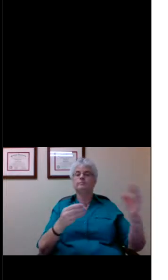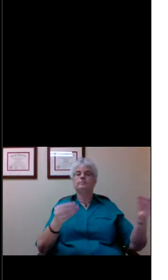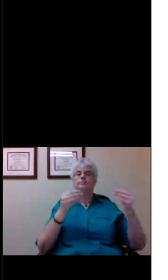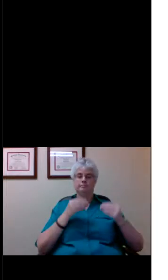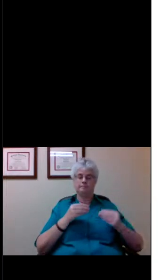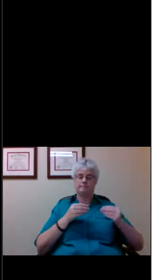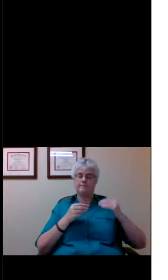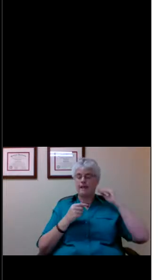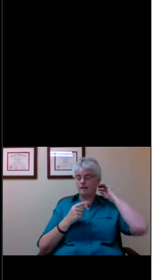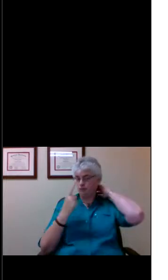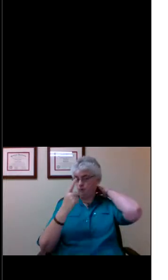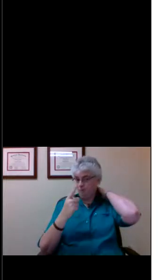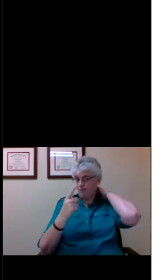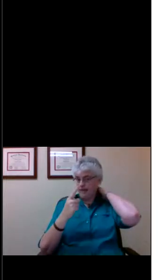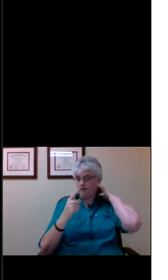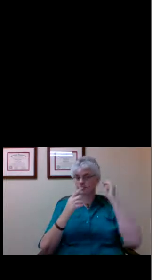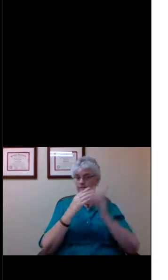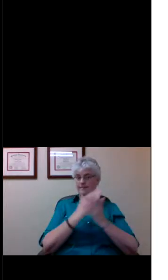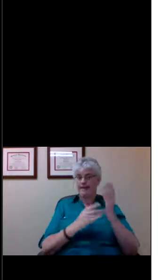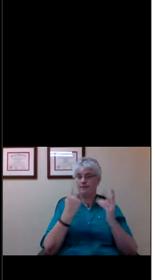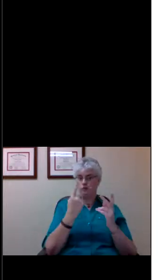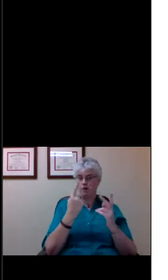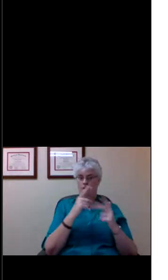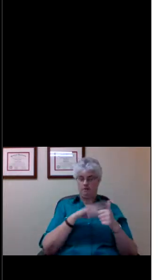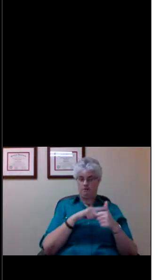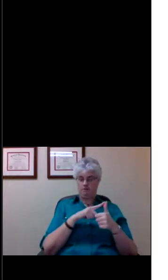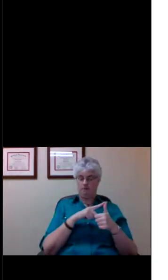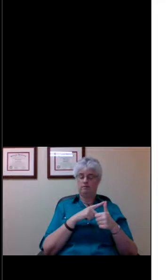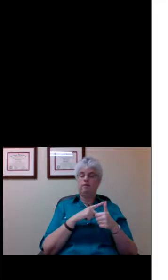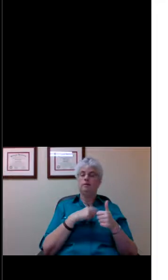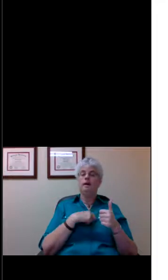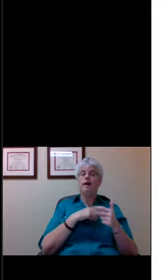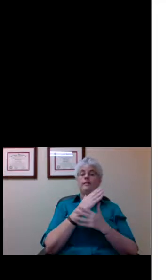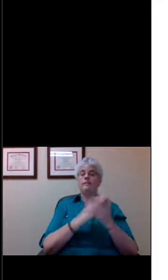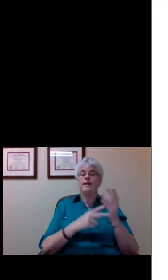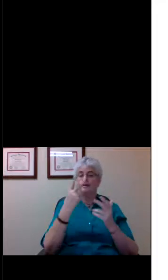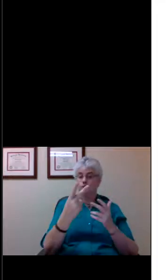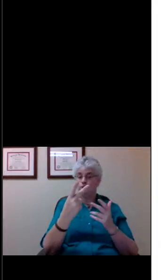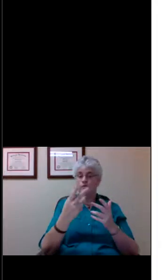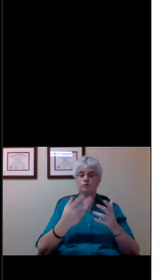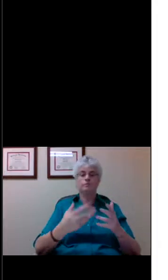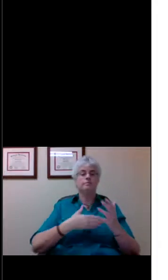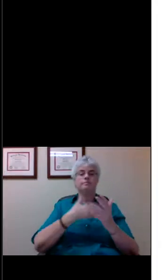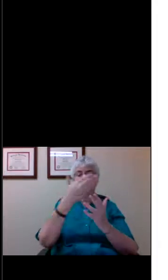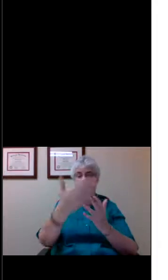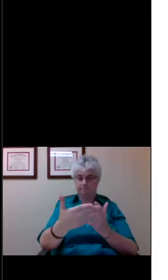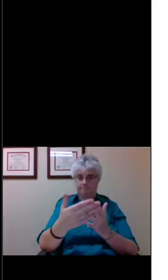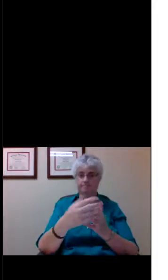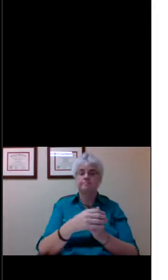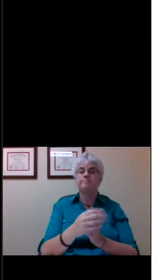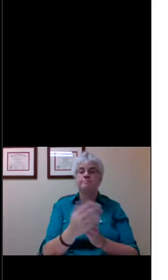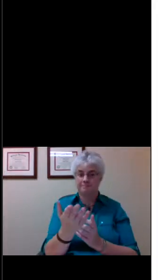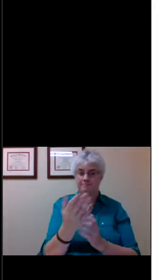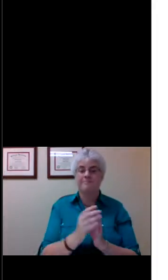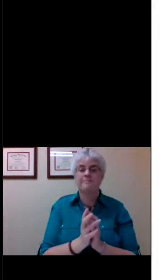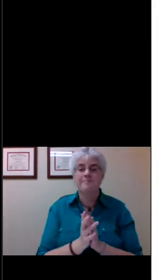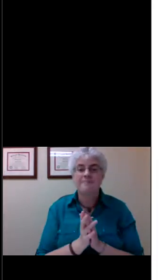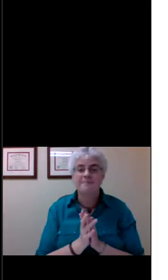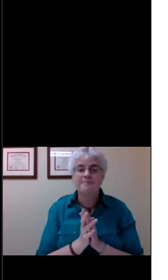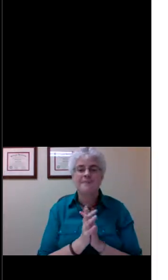to self-assess and turn that in. So that was part of phase 1. Phase 2 then we- Next slide.